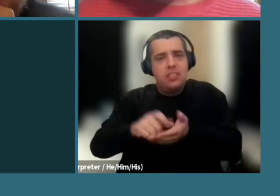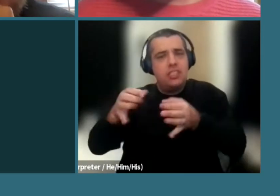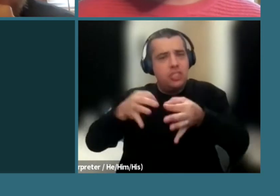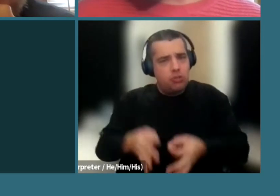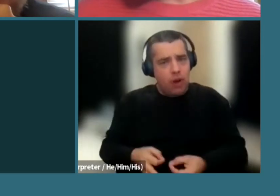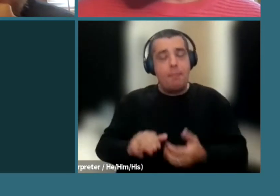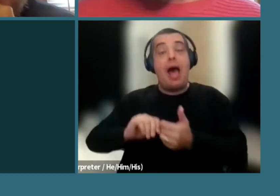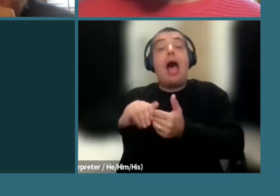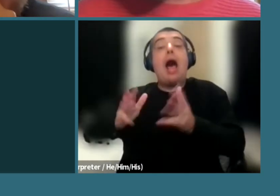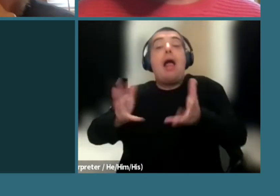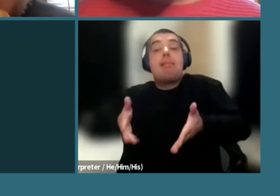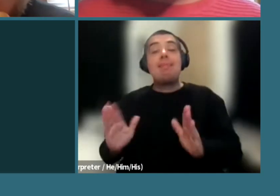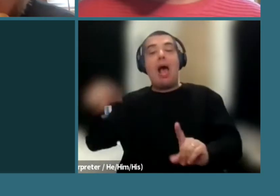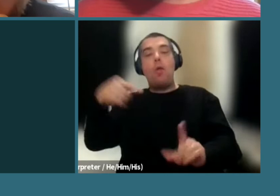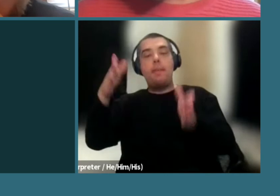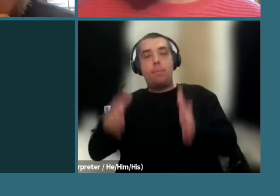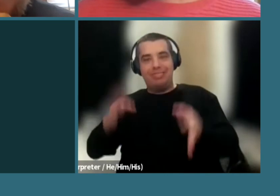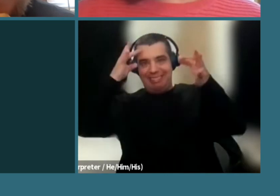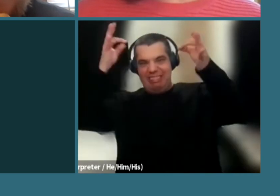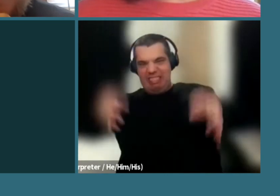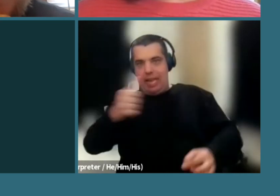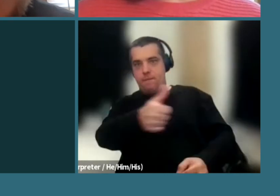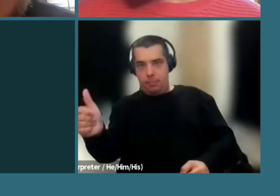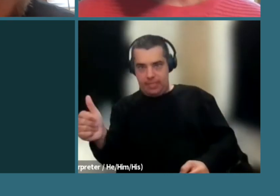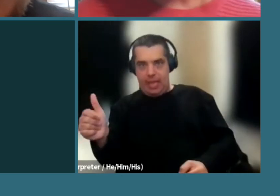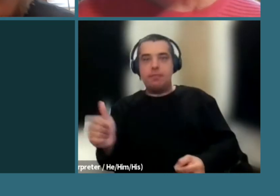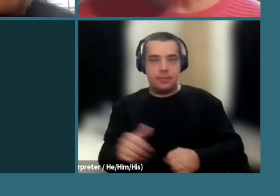own conclusion that it's ugly and barren without me actually telling them.